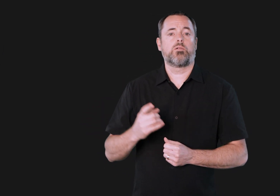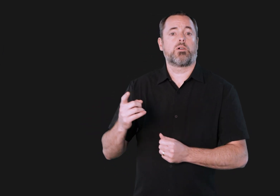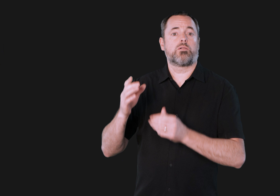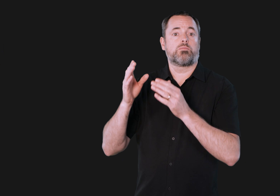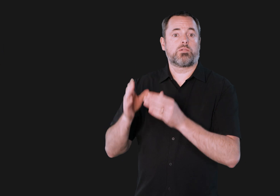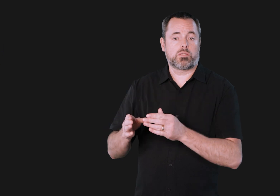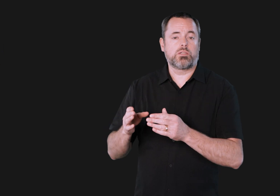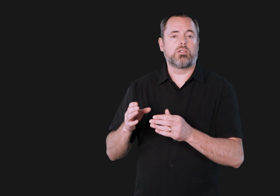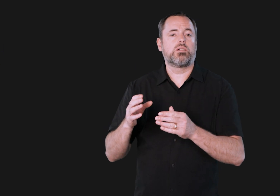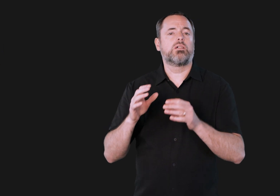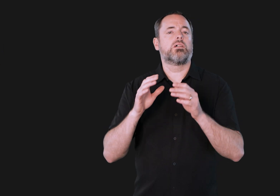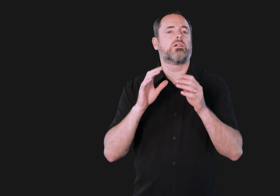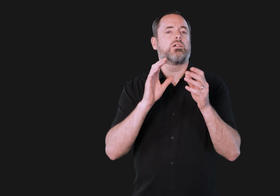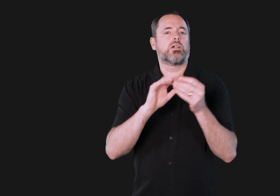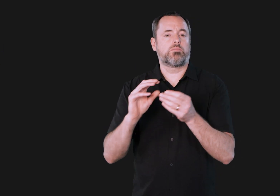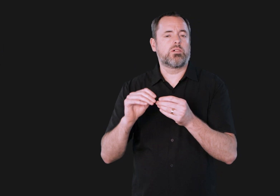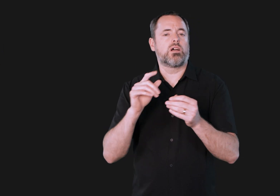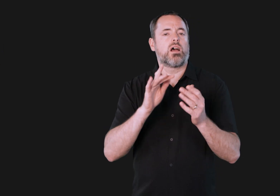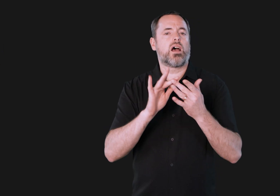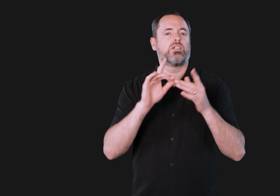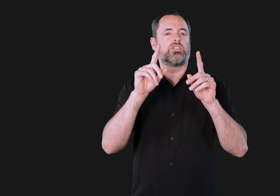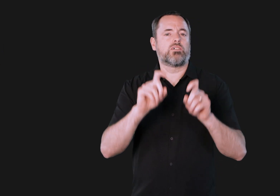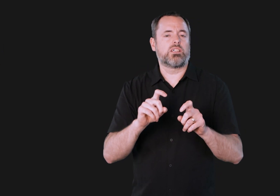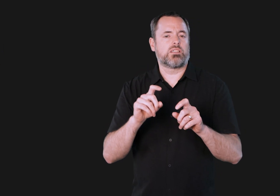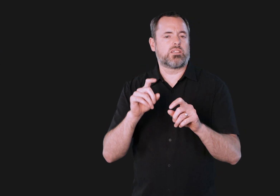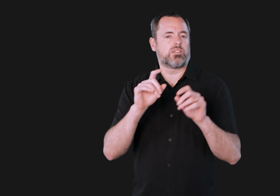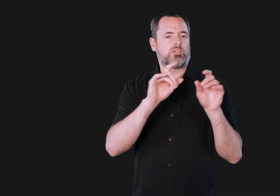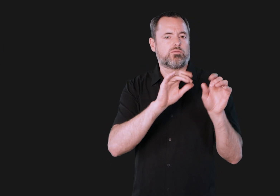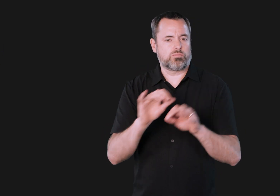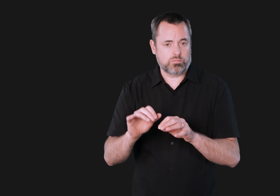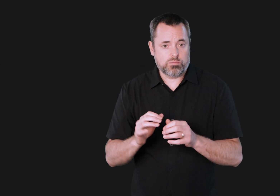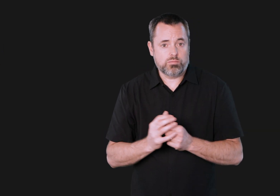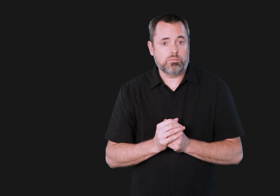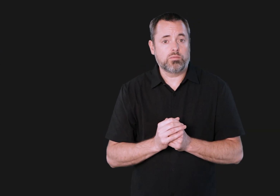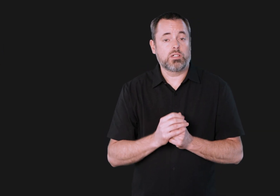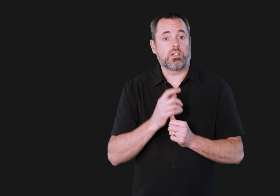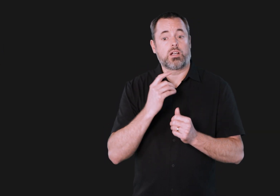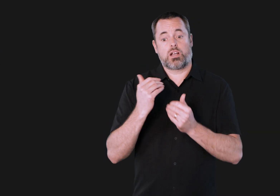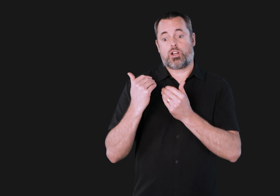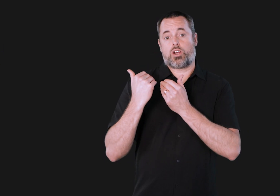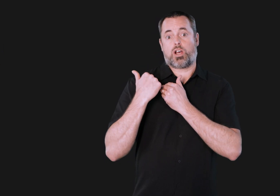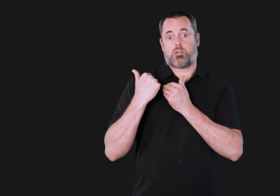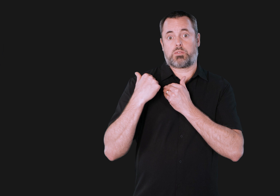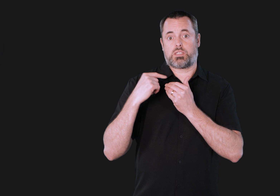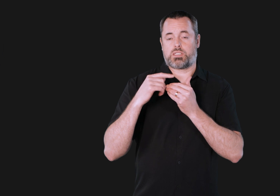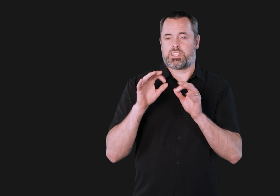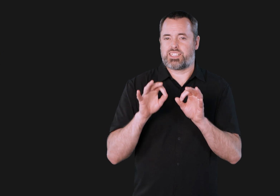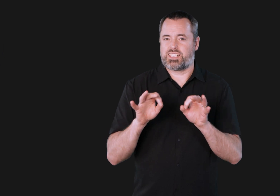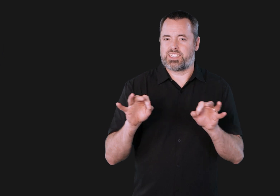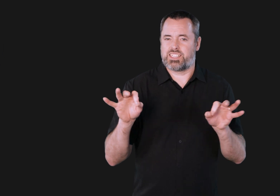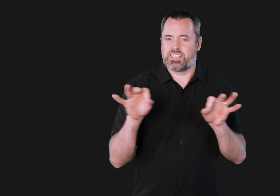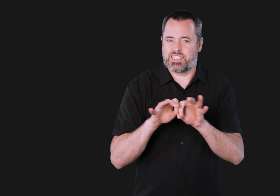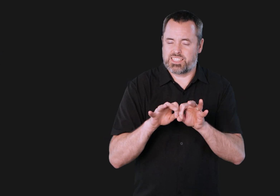“Accountability is key.